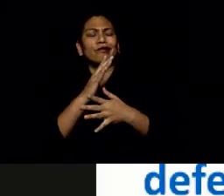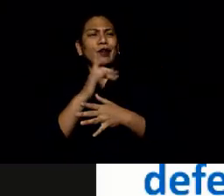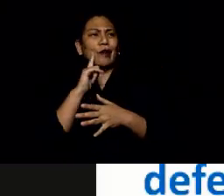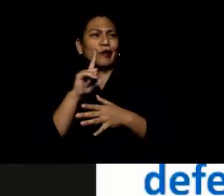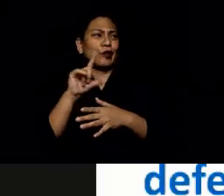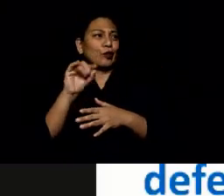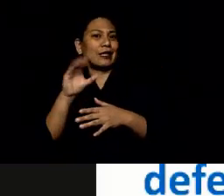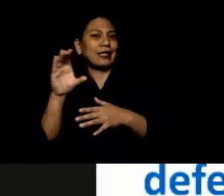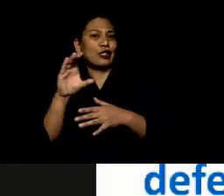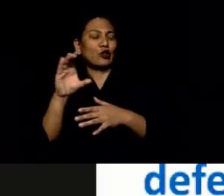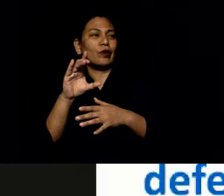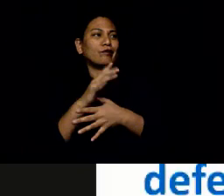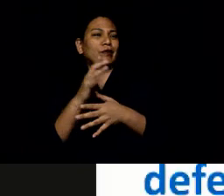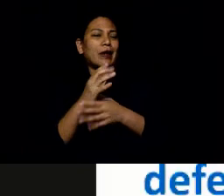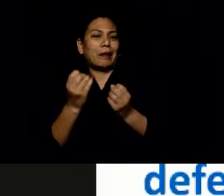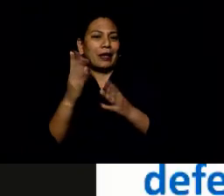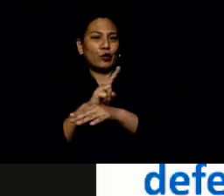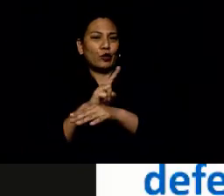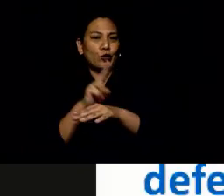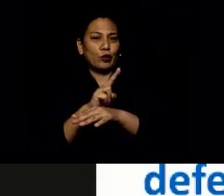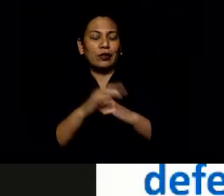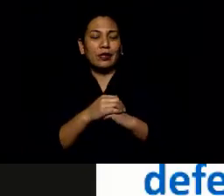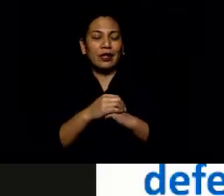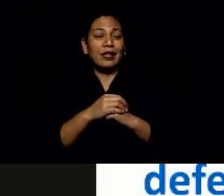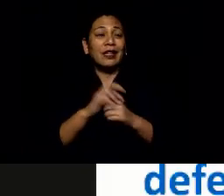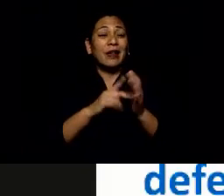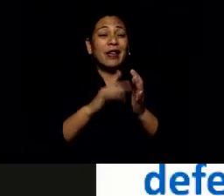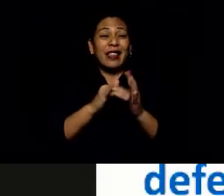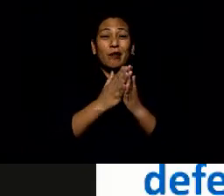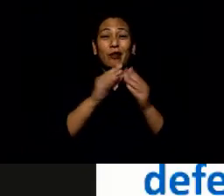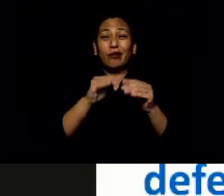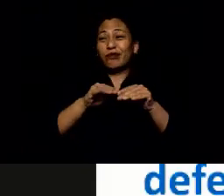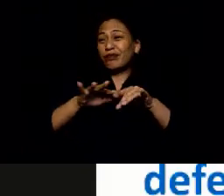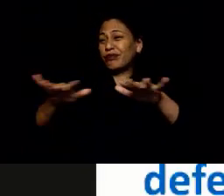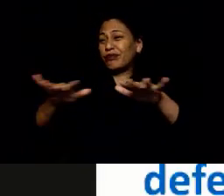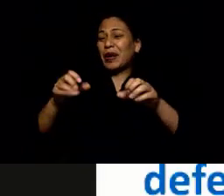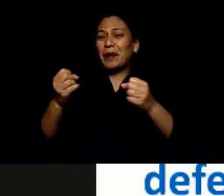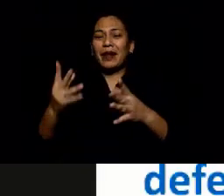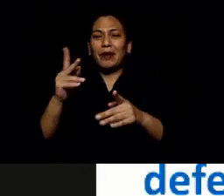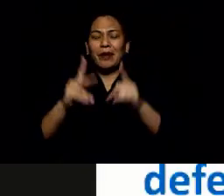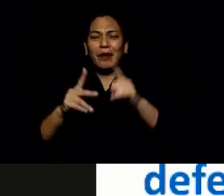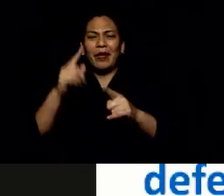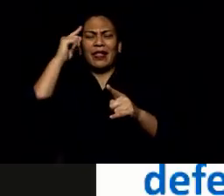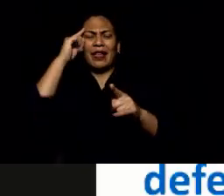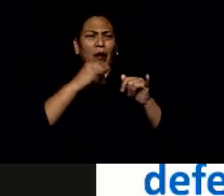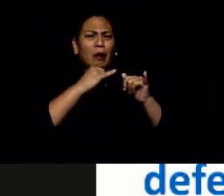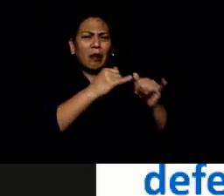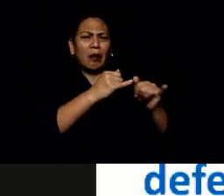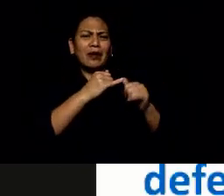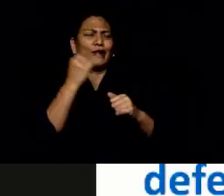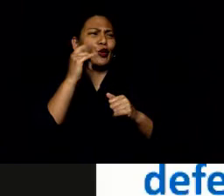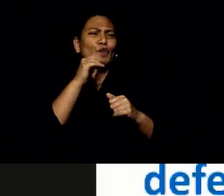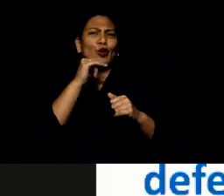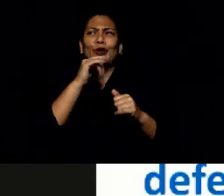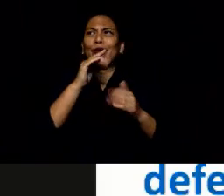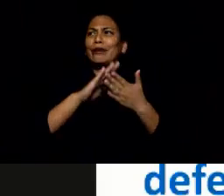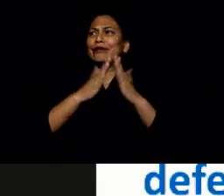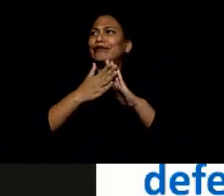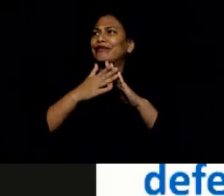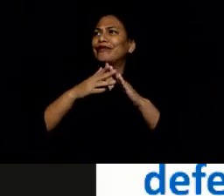Affected the thinking of thousands and thousands of people who went on to become business leader, politicians, and so on.